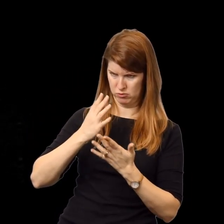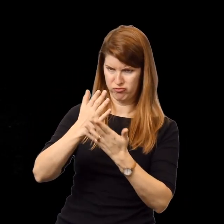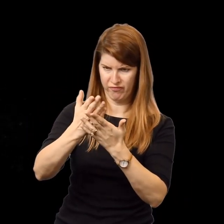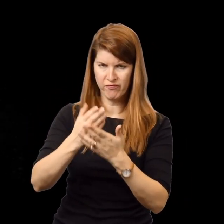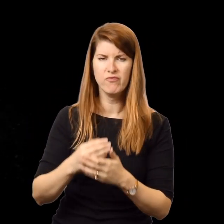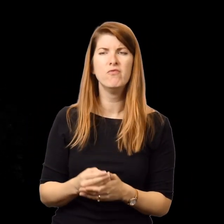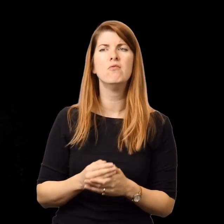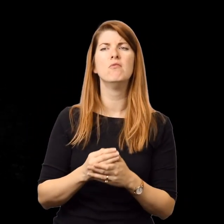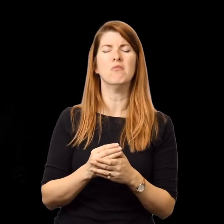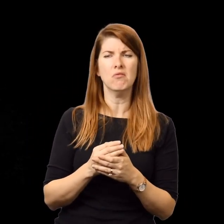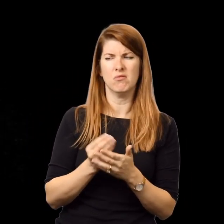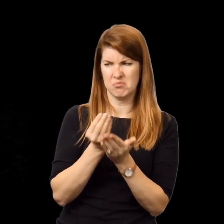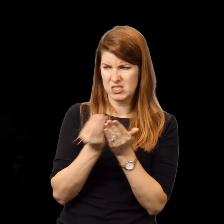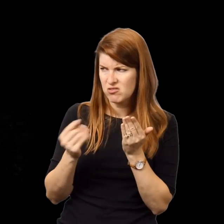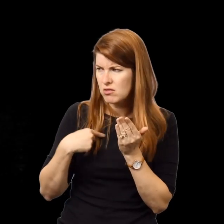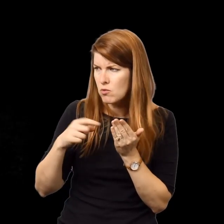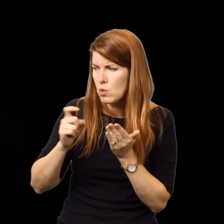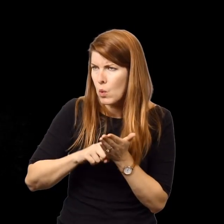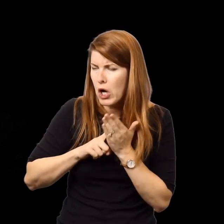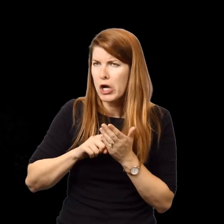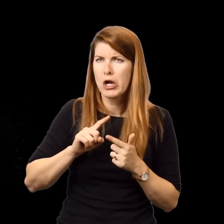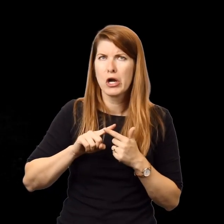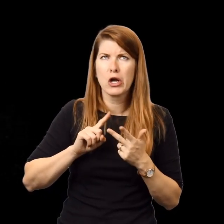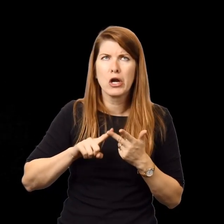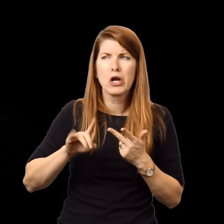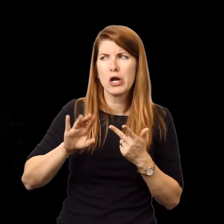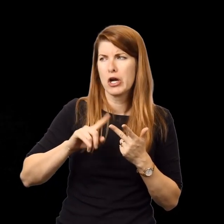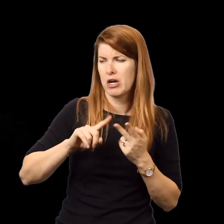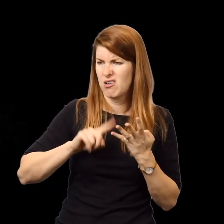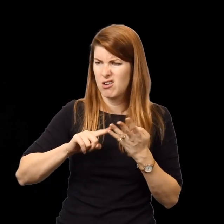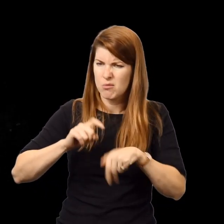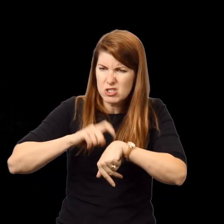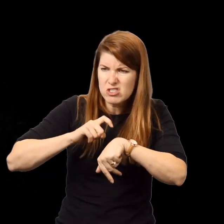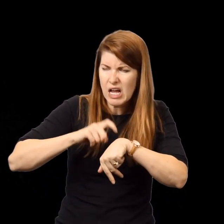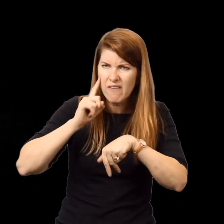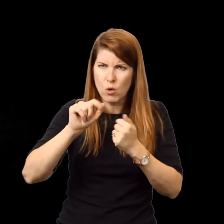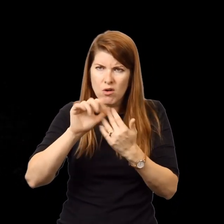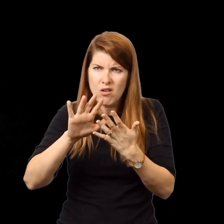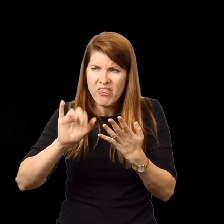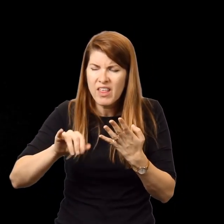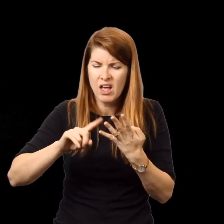What are the materials I need? How am I going to organize all that? How much time will I need to do it?